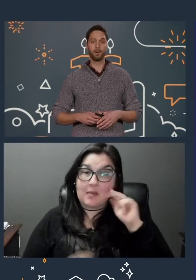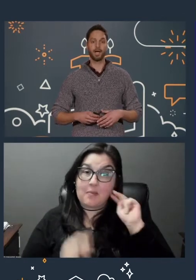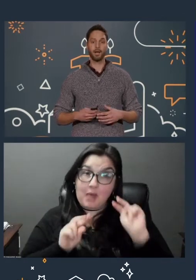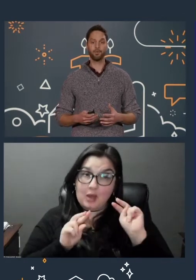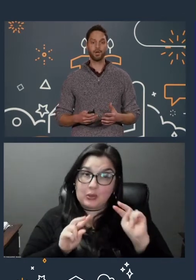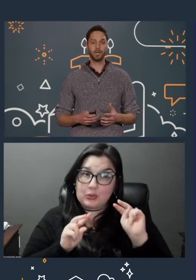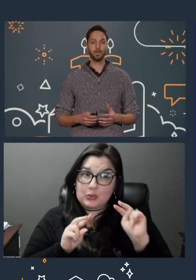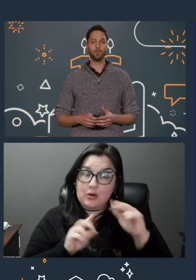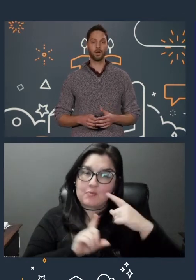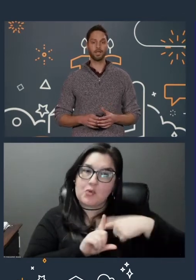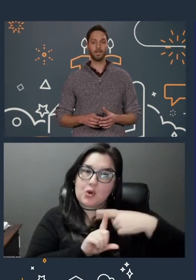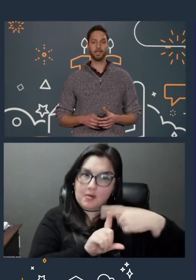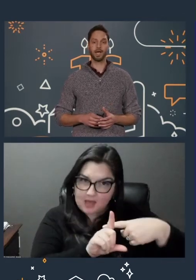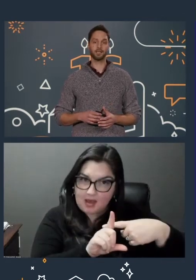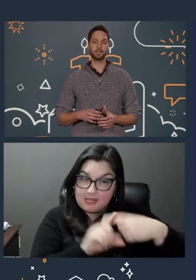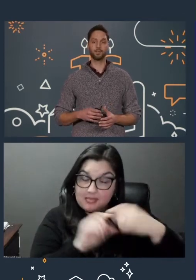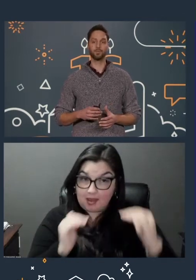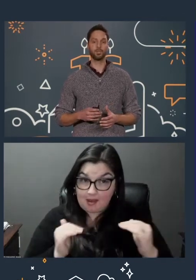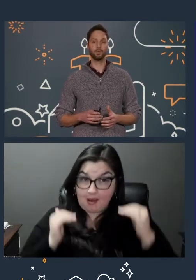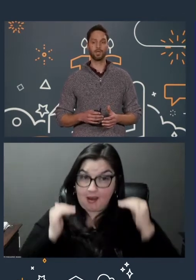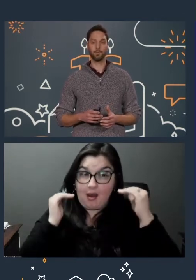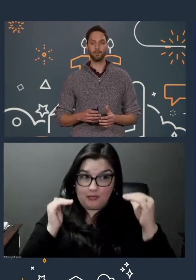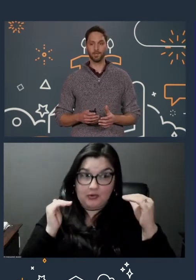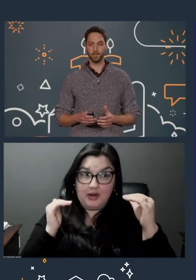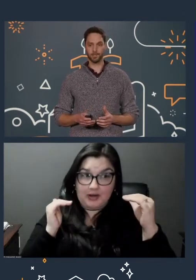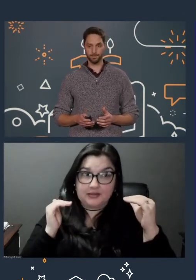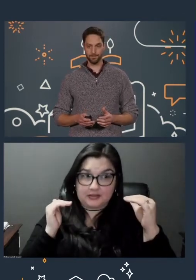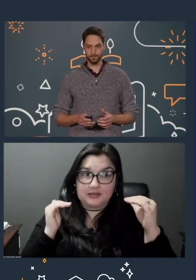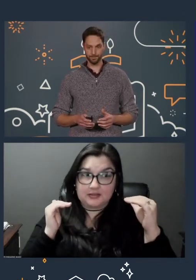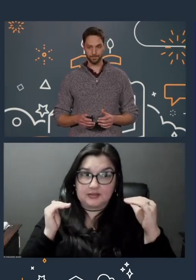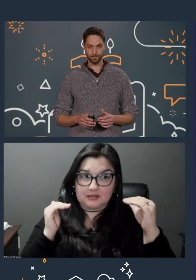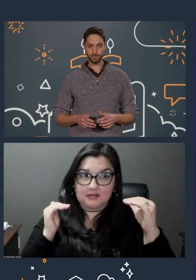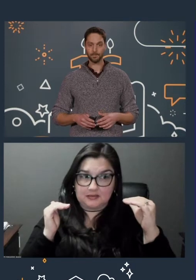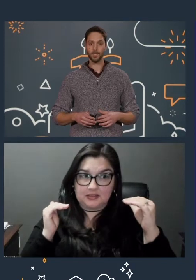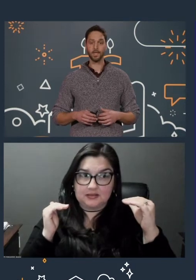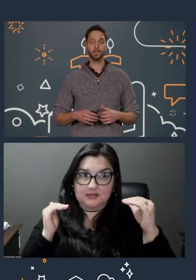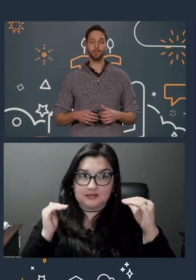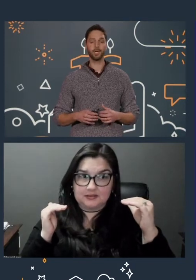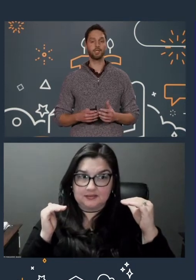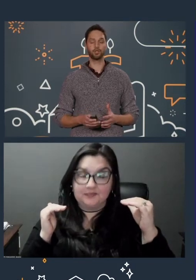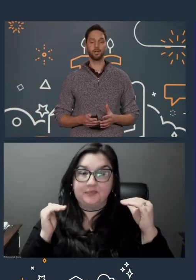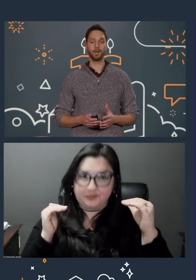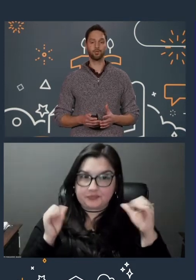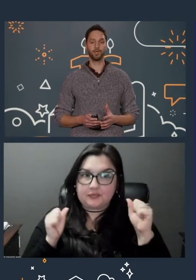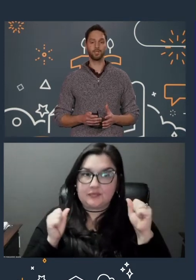By upgrading, one can gain access to multiple capabilities, including additional metrics,